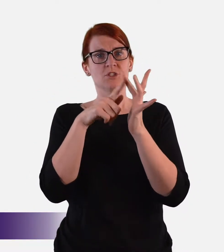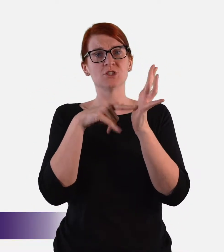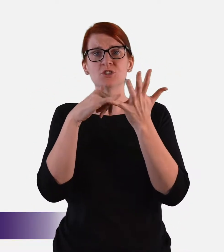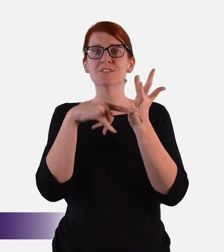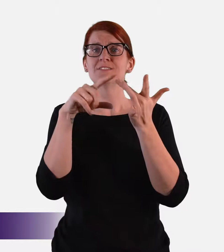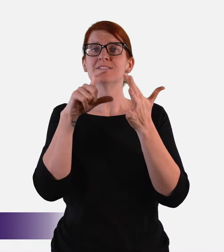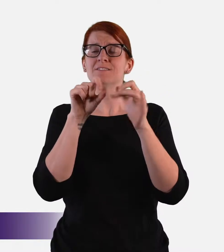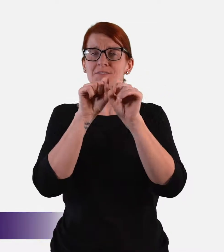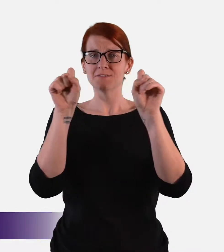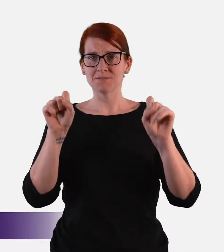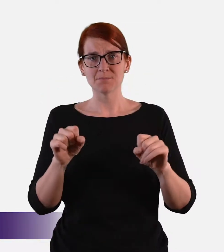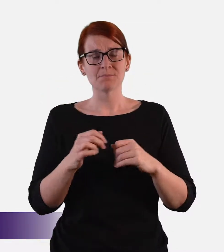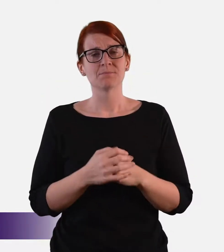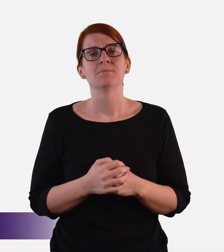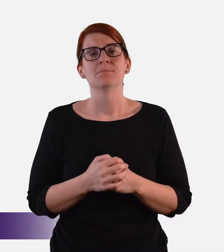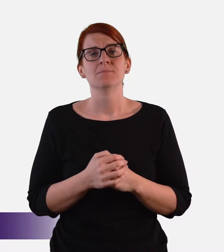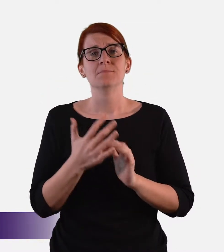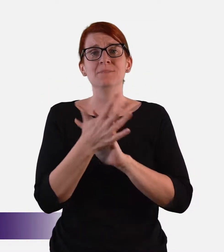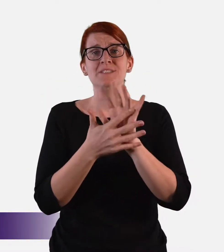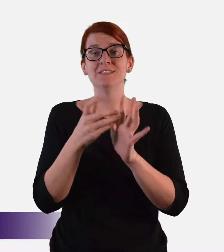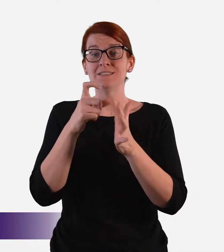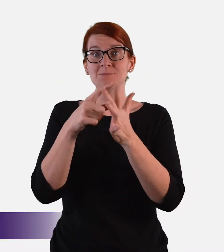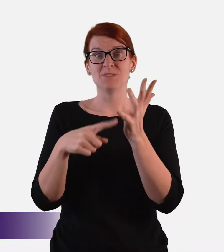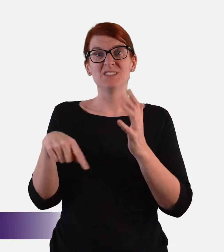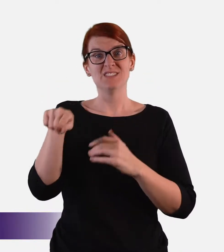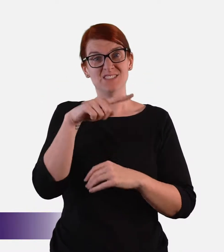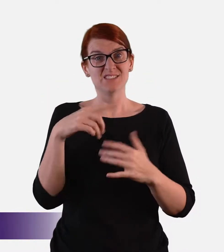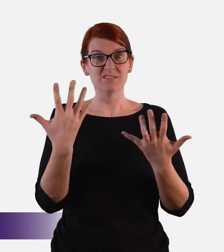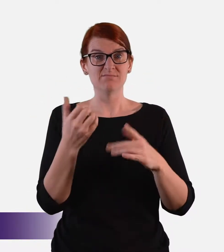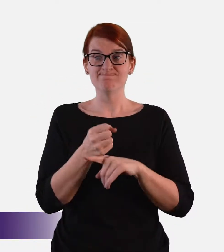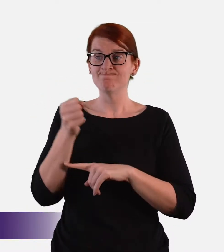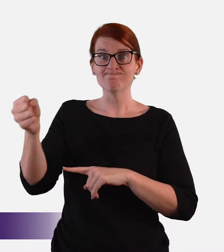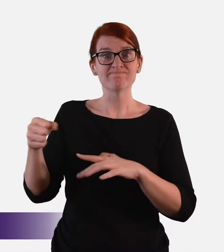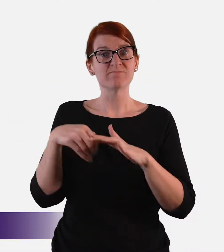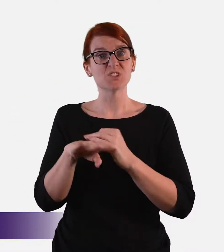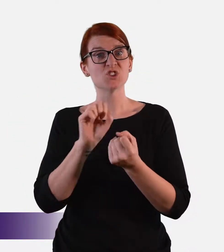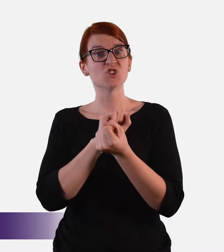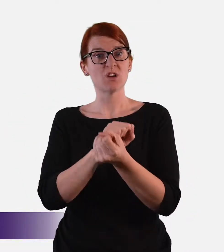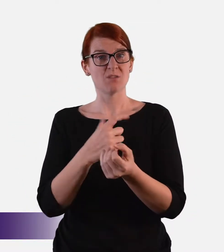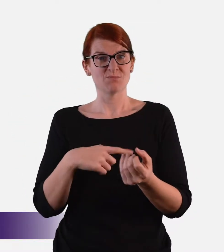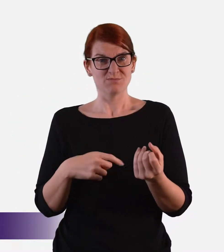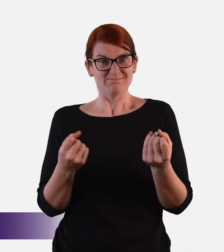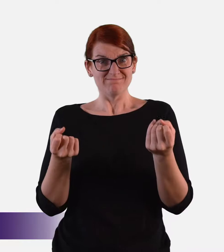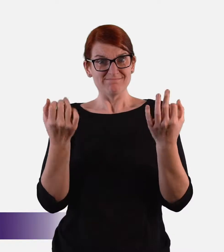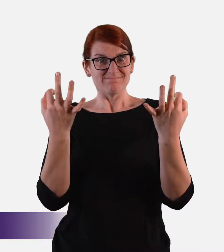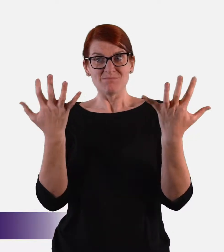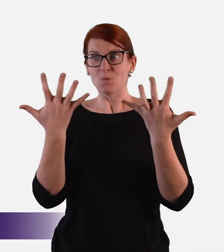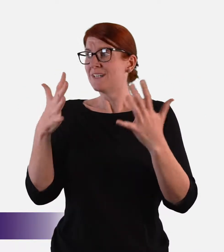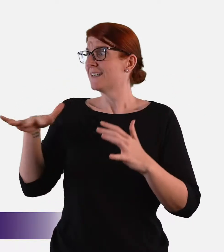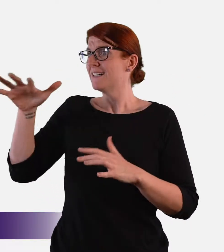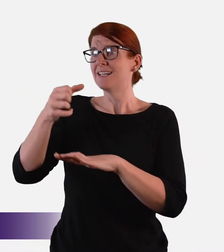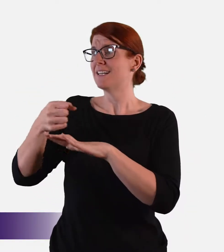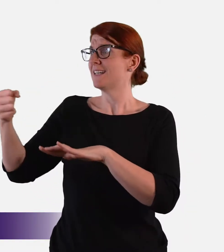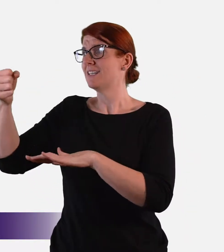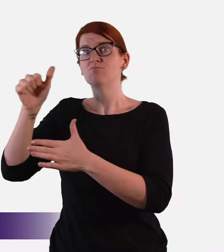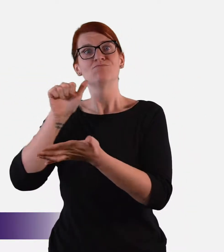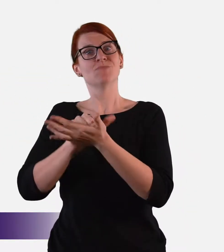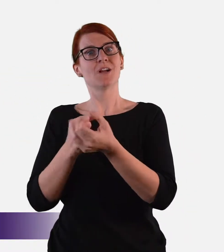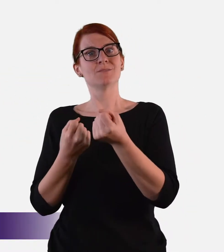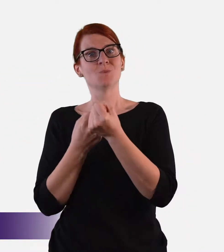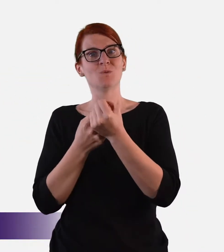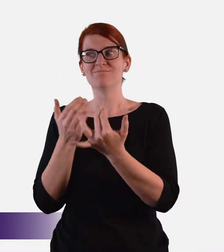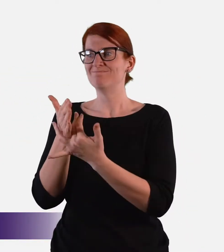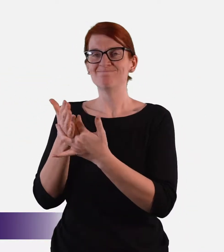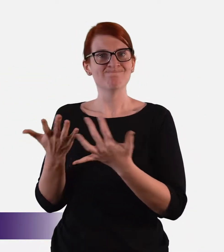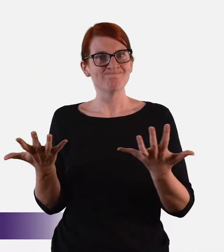justice system being used as a default care provider for people with disability.